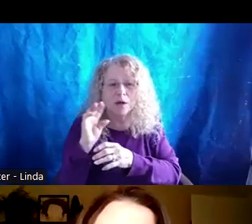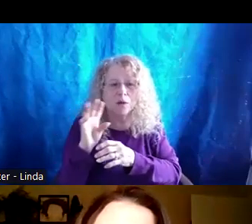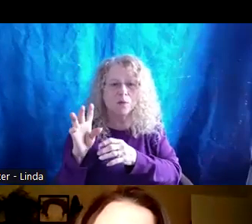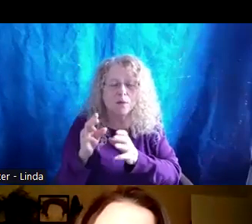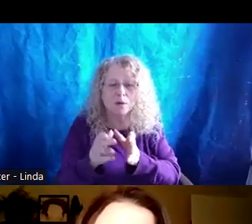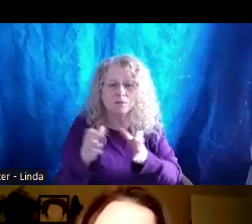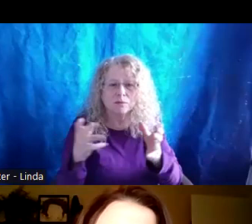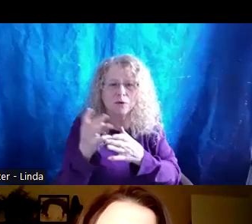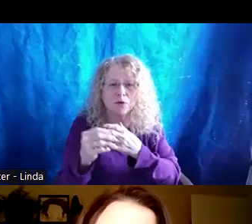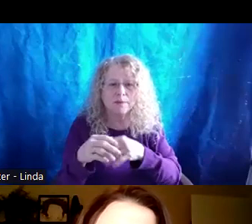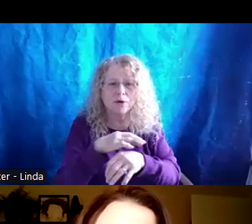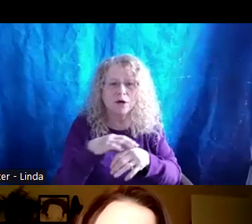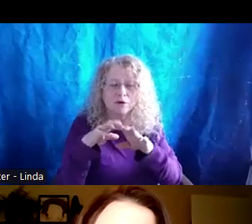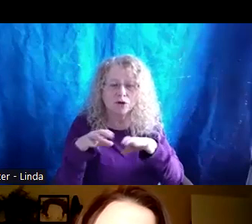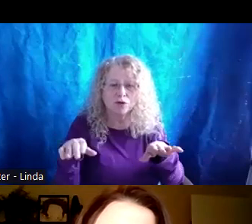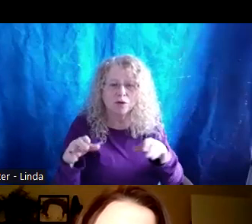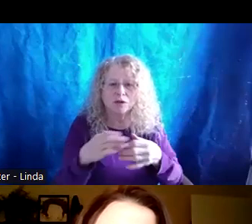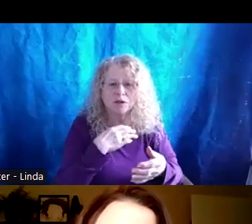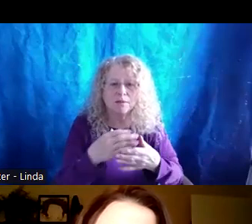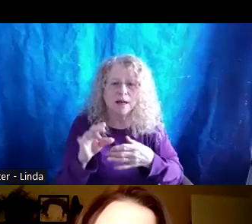COVER CHILDREN REGARDLESS OF THEIR IMMIGRATION STATUS.